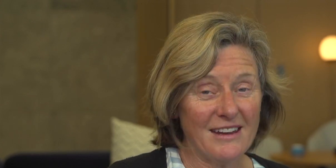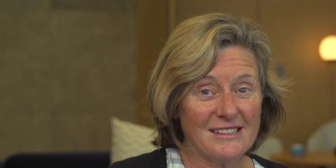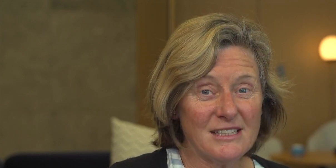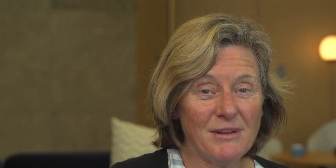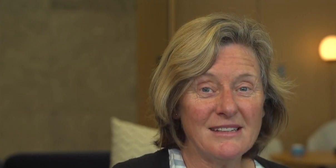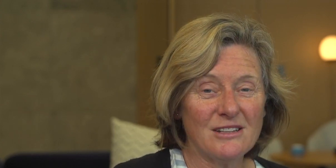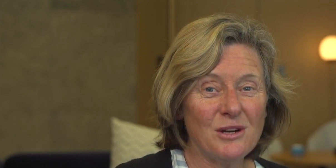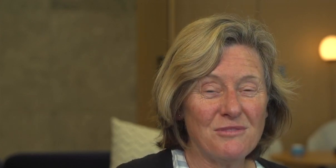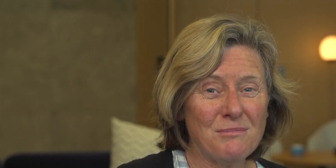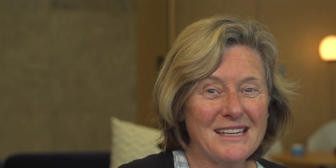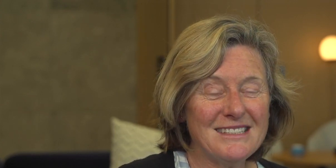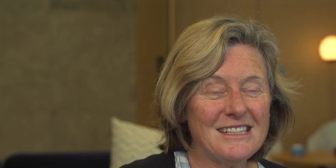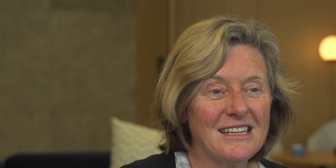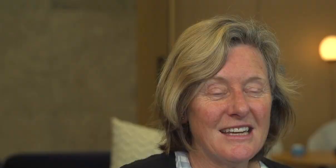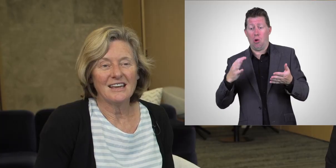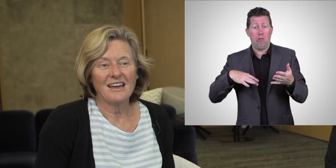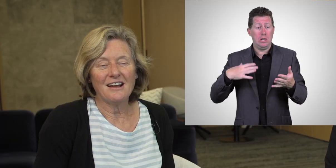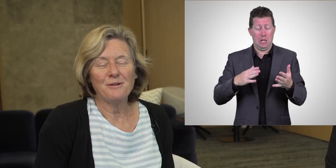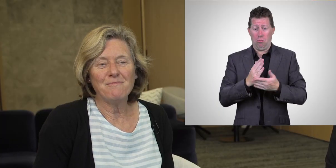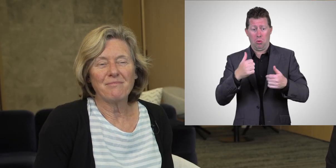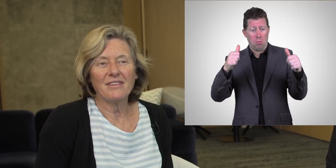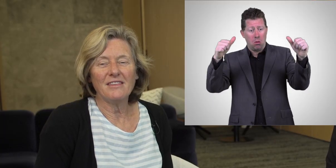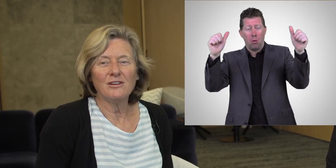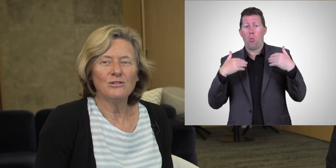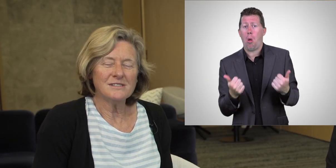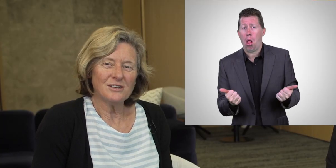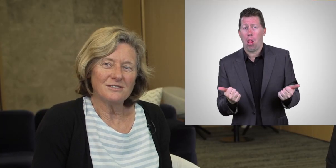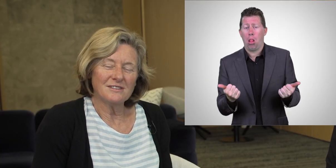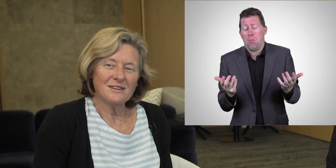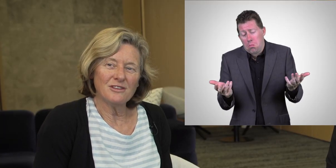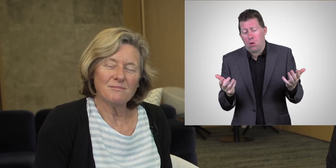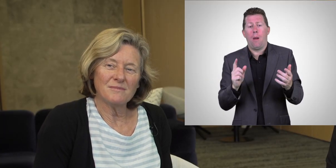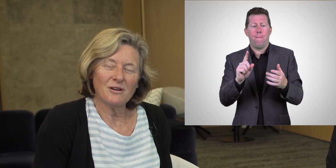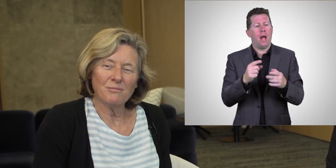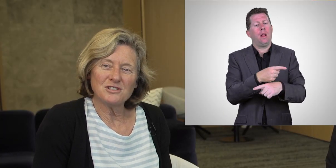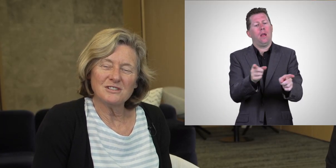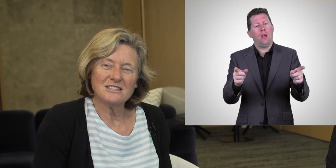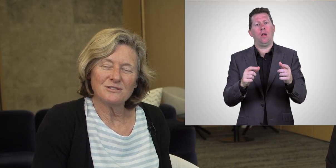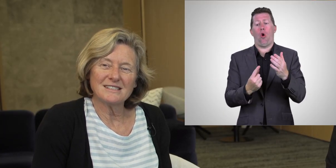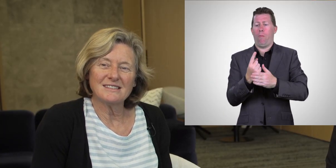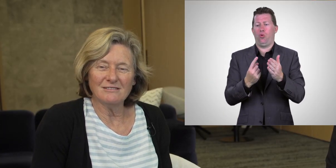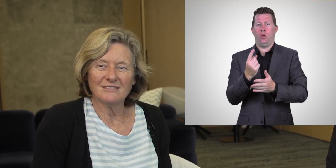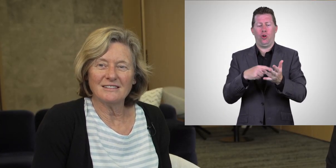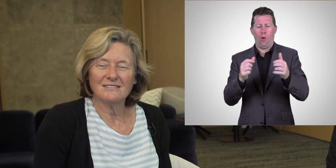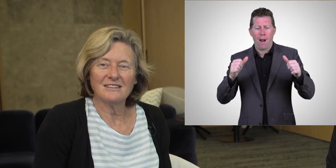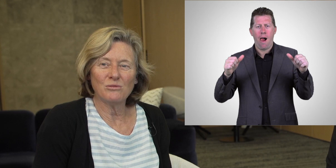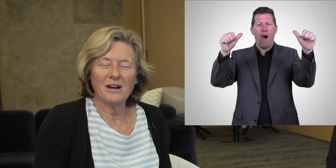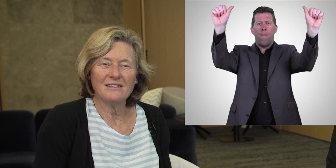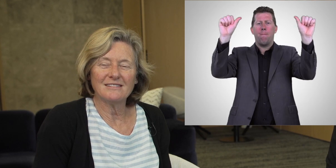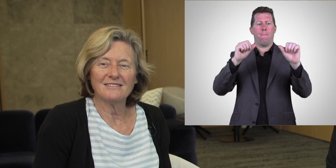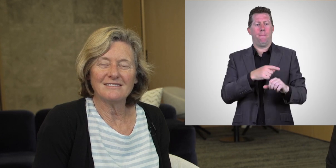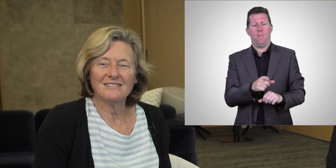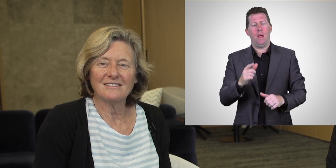access plans and hope for the best. It can also give them opportunity to excel in a way that that